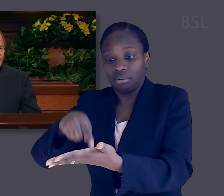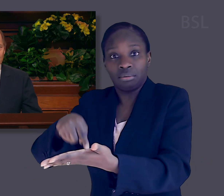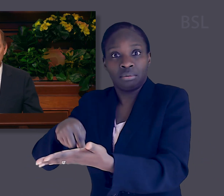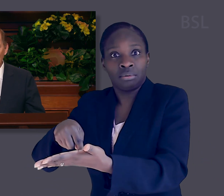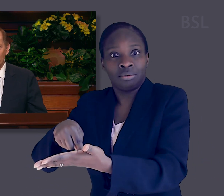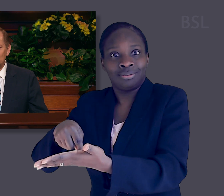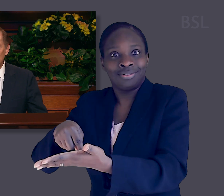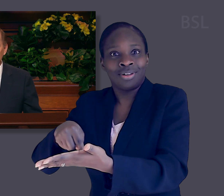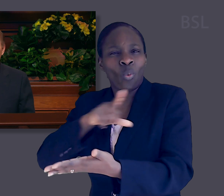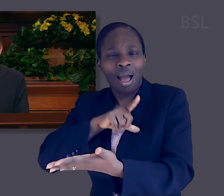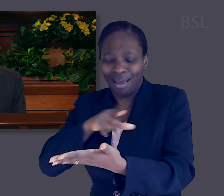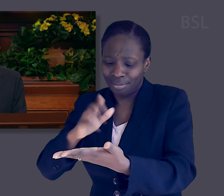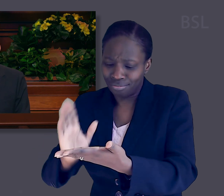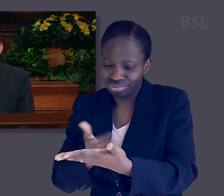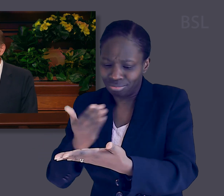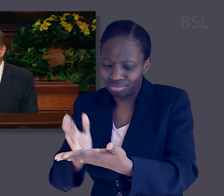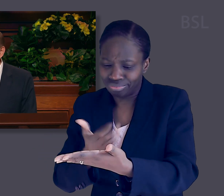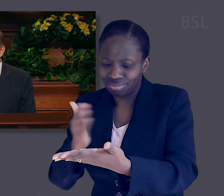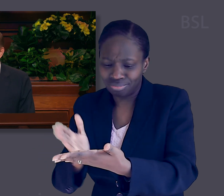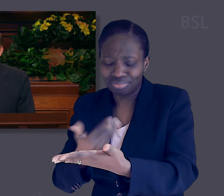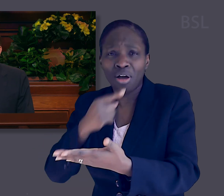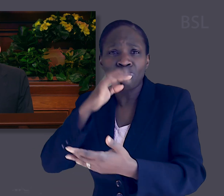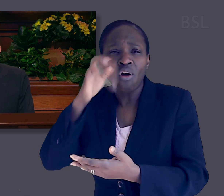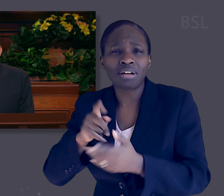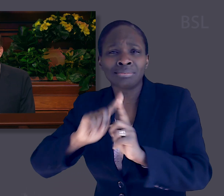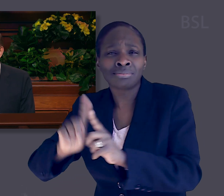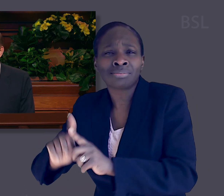because throughout its sacred pages, one prophet after another